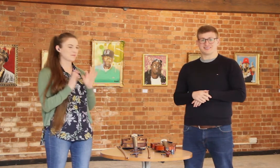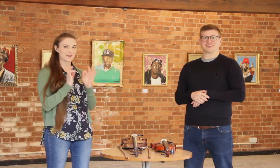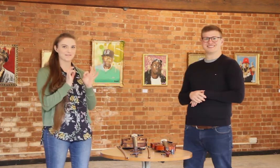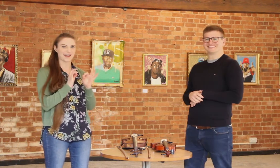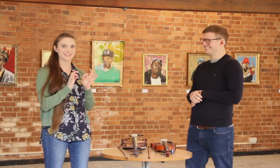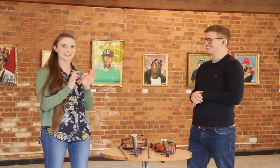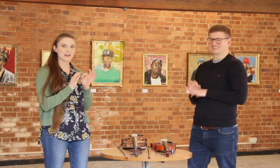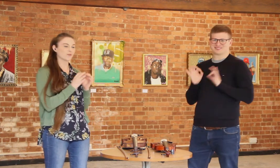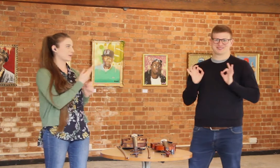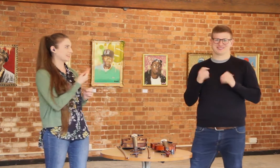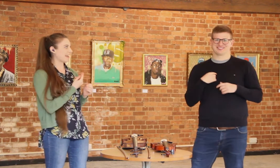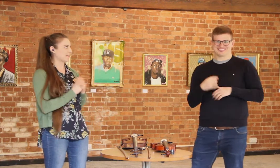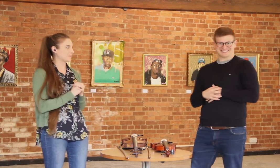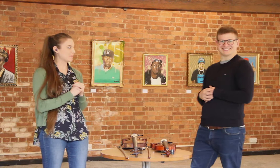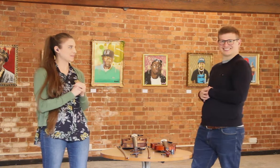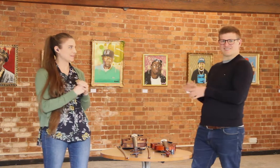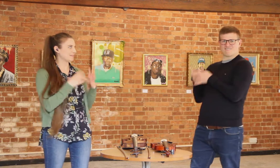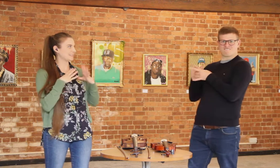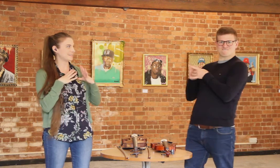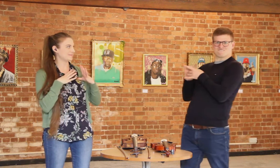E: Perfect, we’ll do it together. Ready?